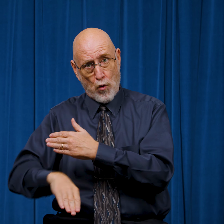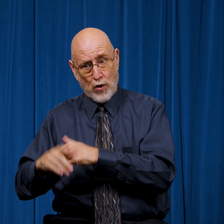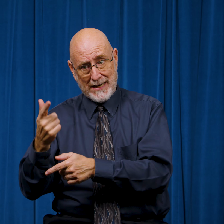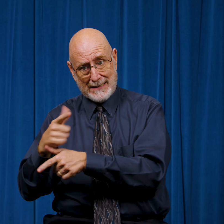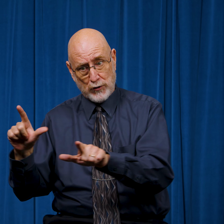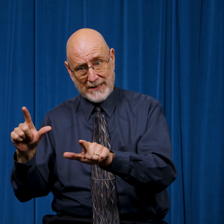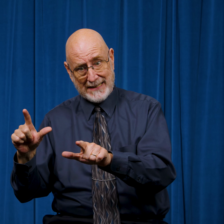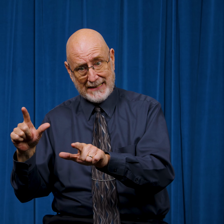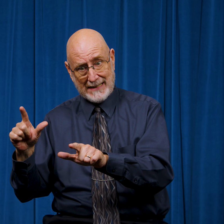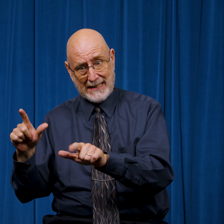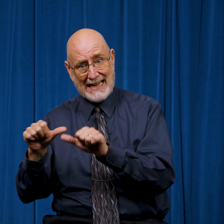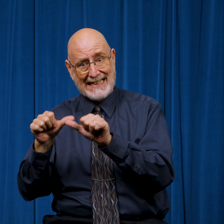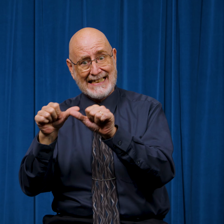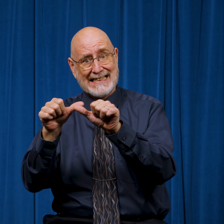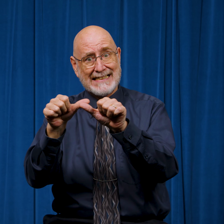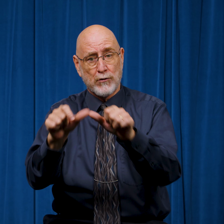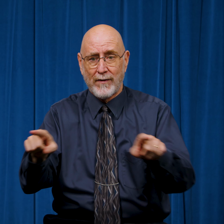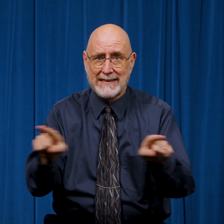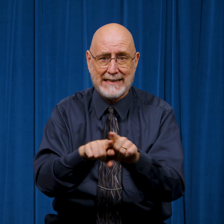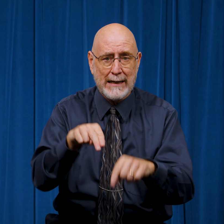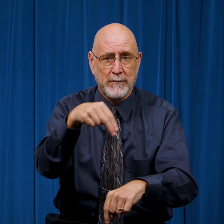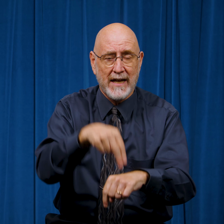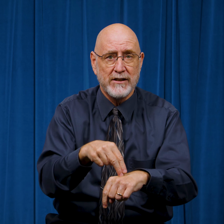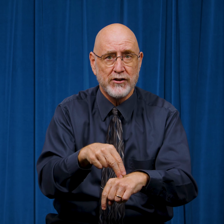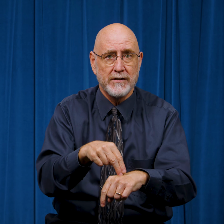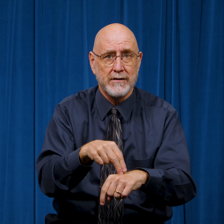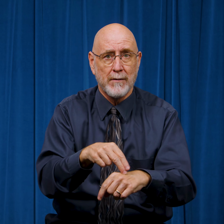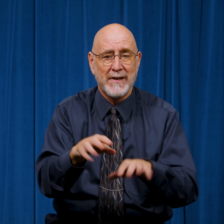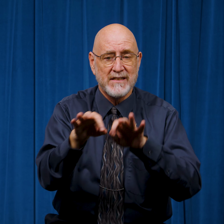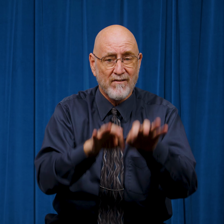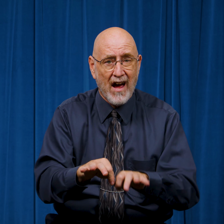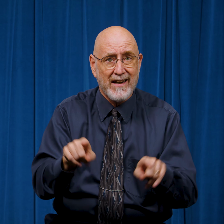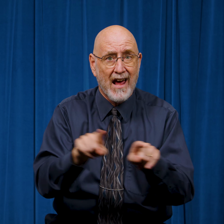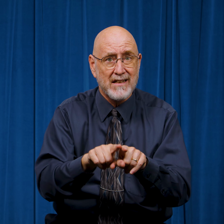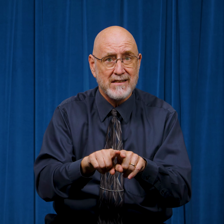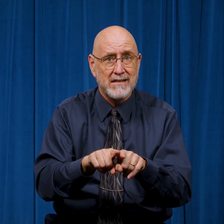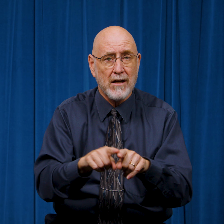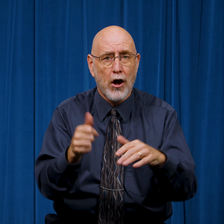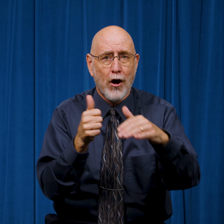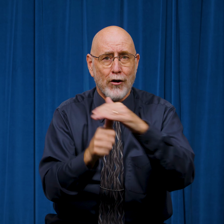and ends with that same nation being defined as being under God.